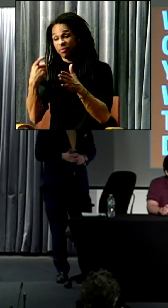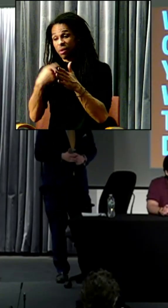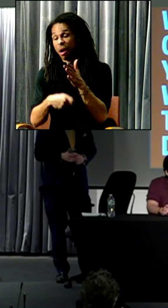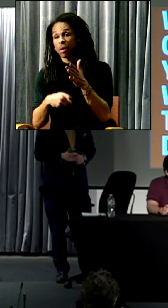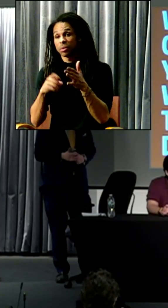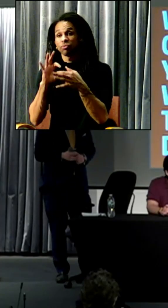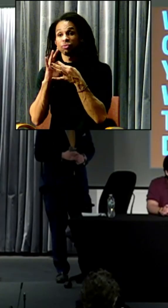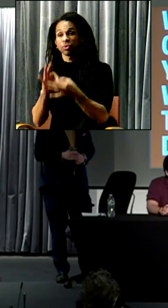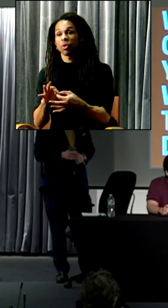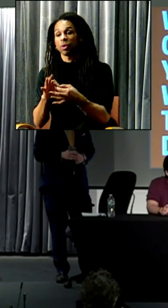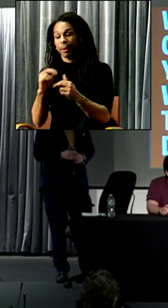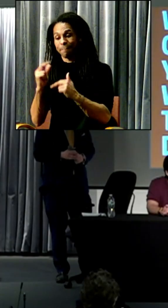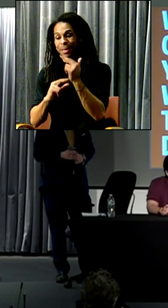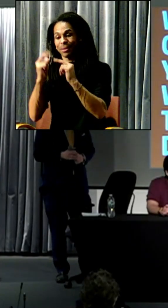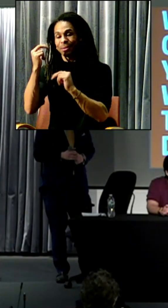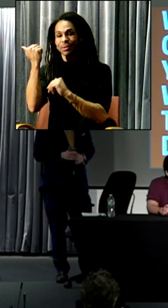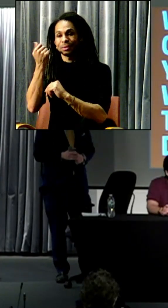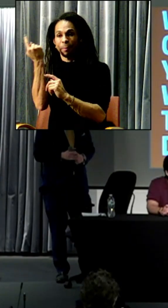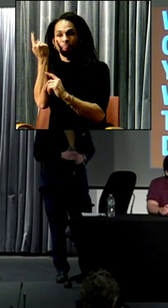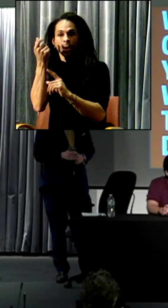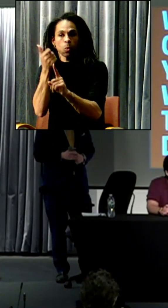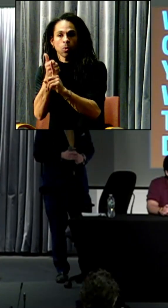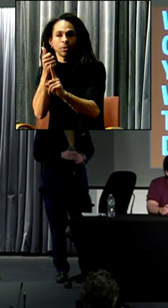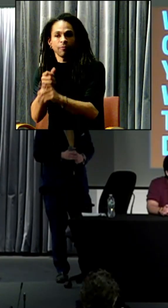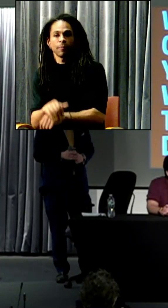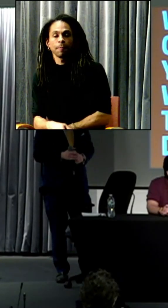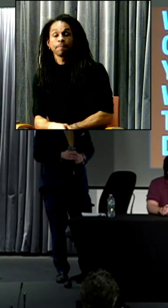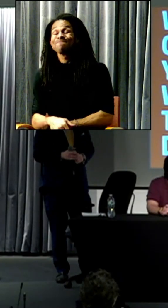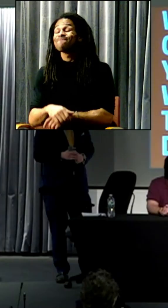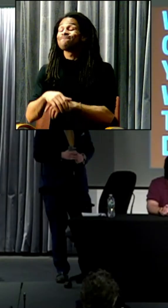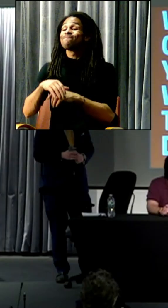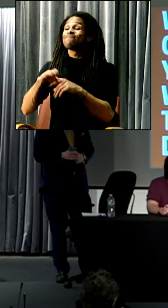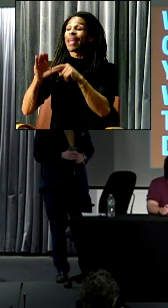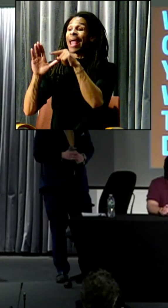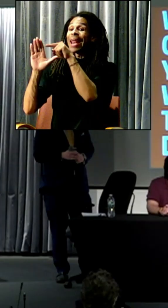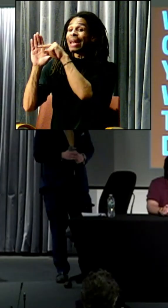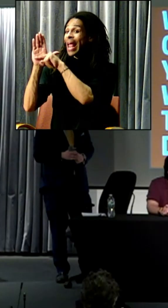And there's other experiences that speak more to, hey, people make these decisions.